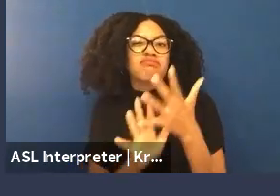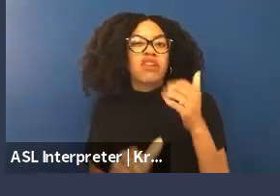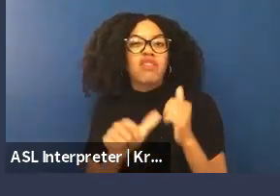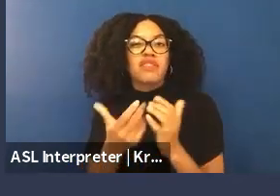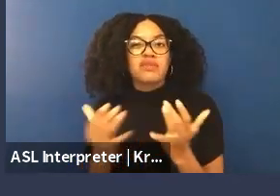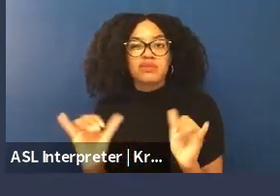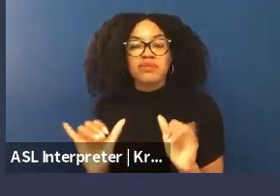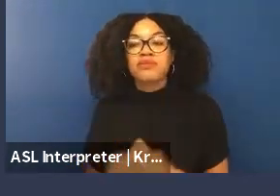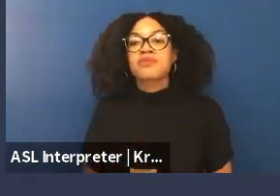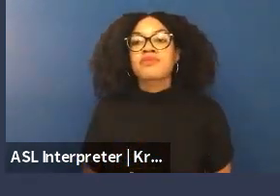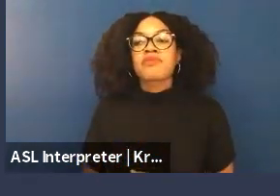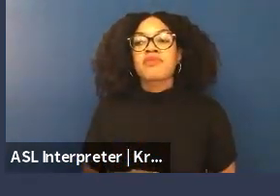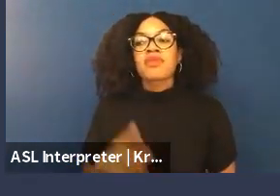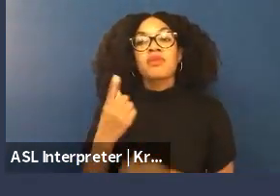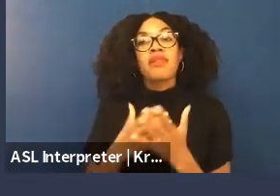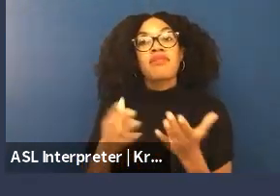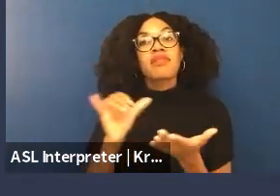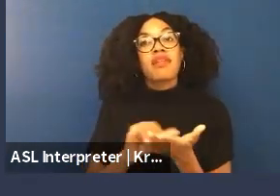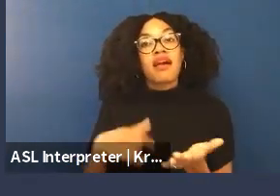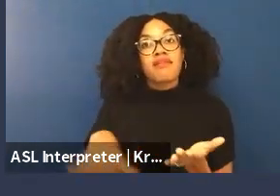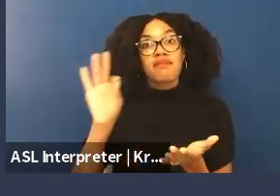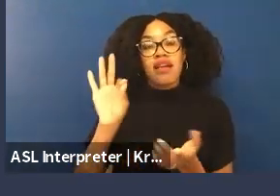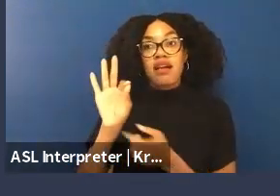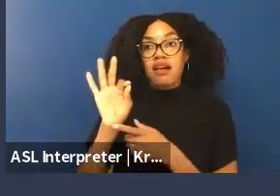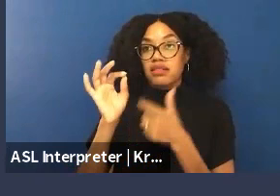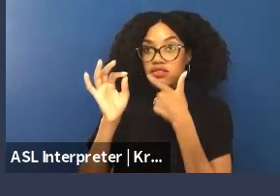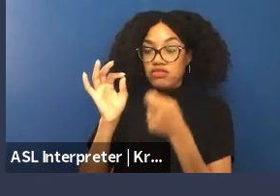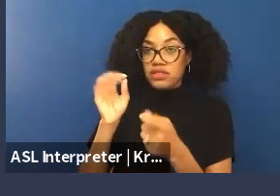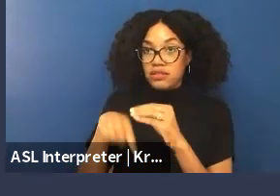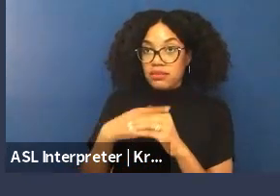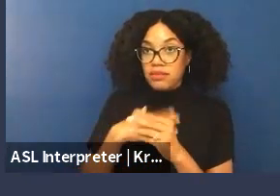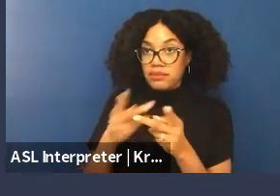One of the things that I found very interesting about my position is I'm the only one